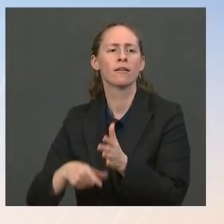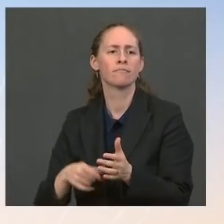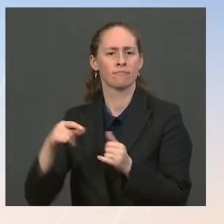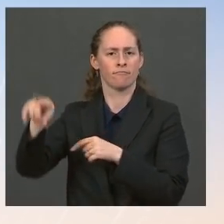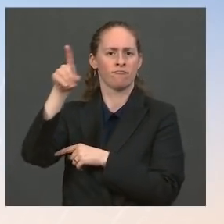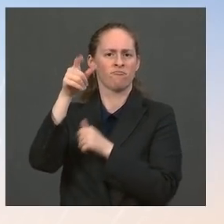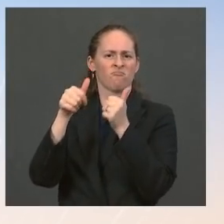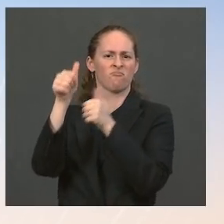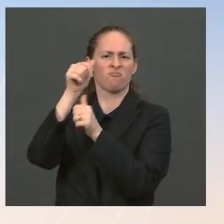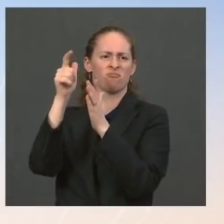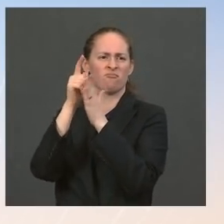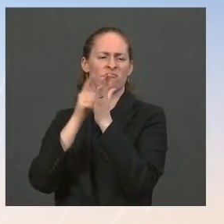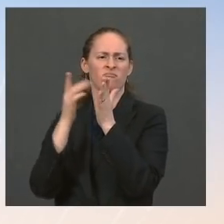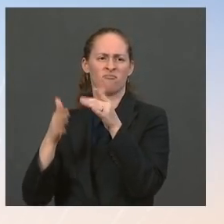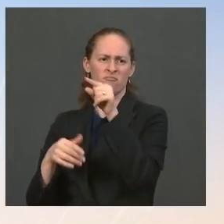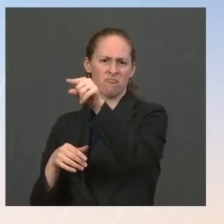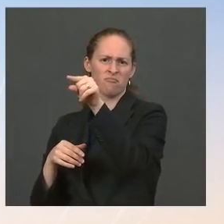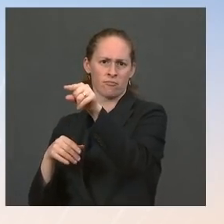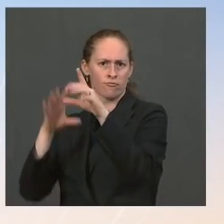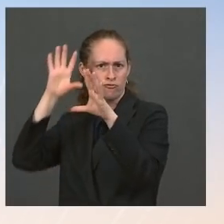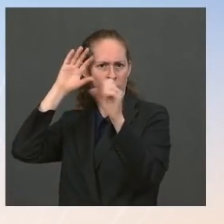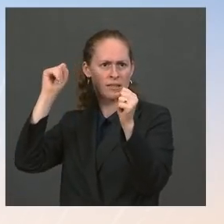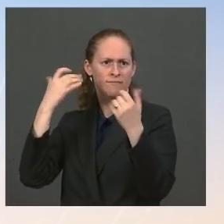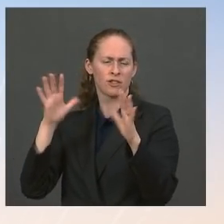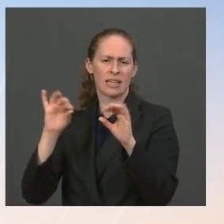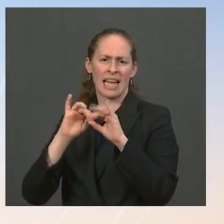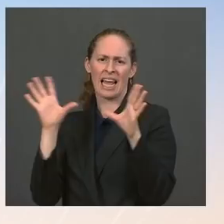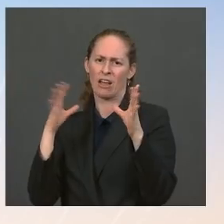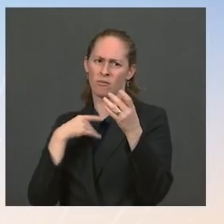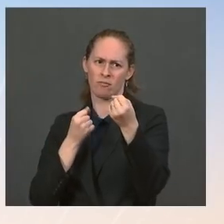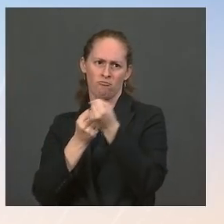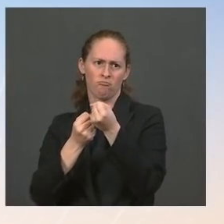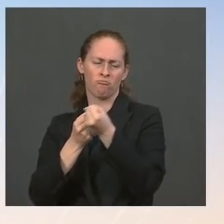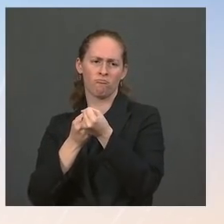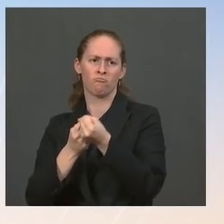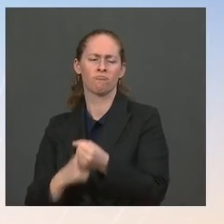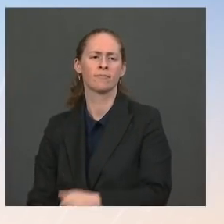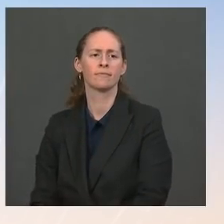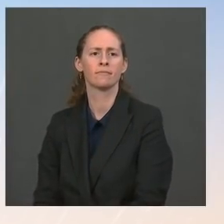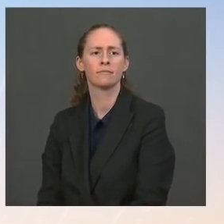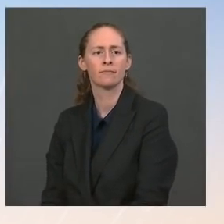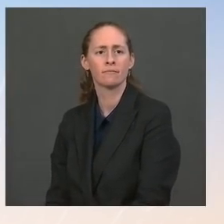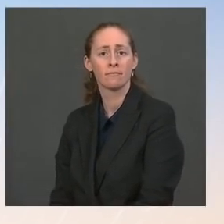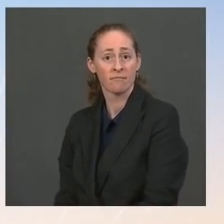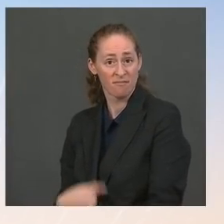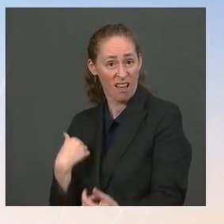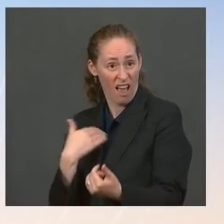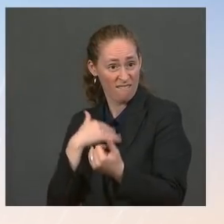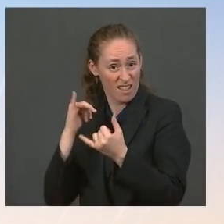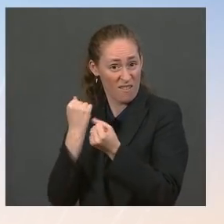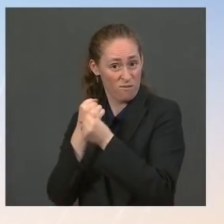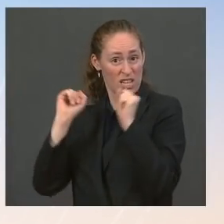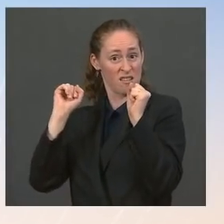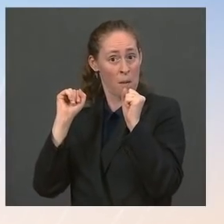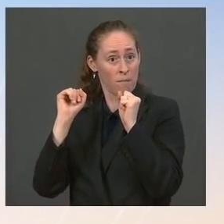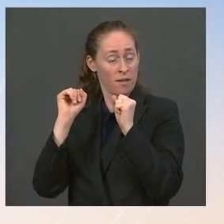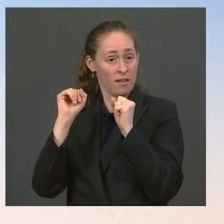is very clear evidence of exactly that. The Press: But does the President see this as a freedom of press issue with respect to Assange? Or does he separate -- Ms. Psaki: Again, I have nothing --